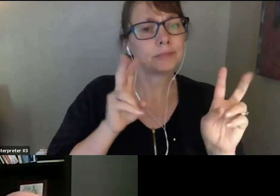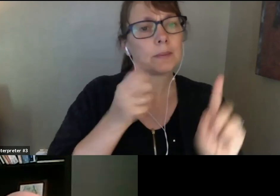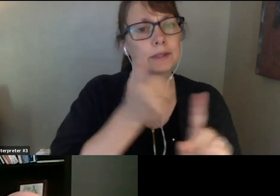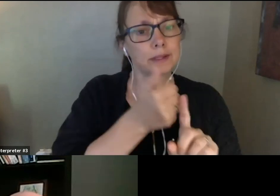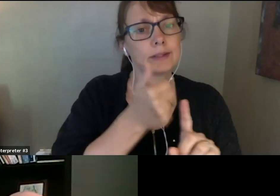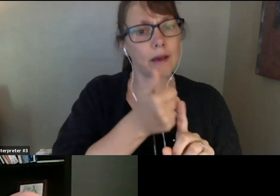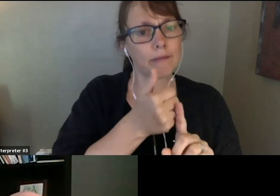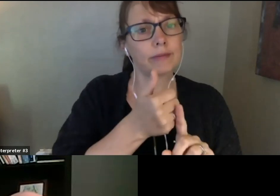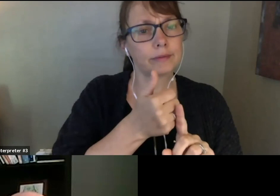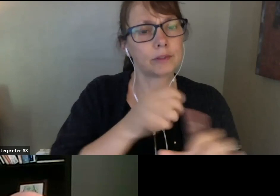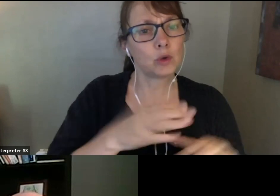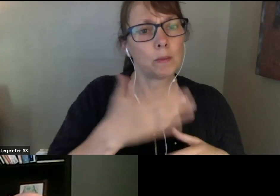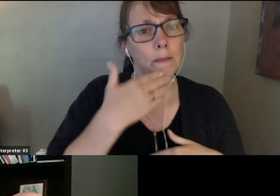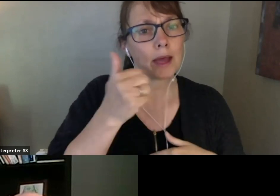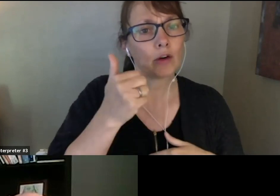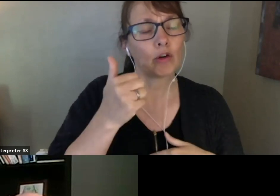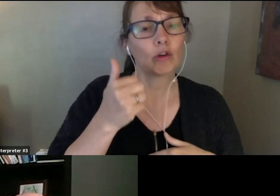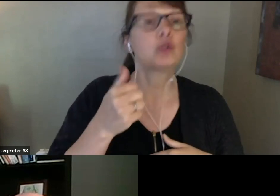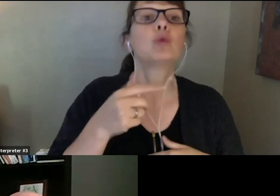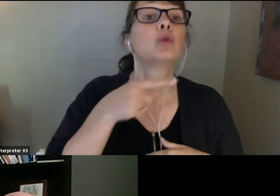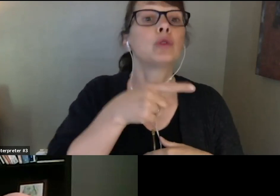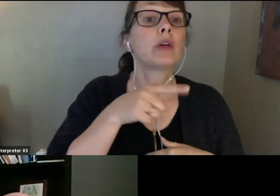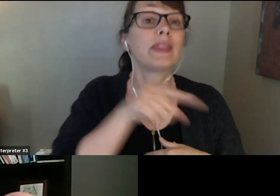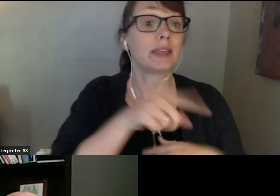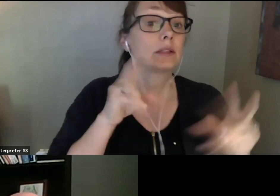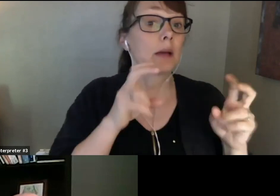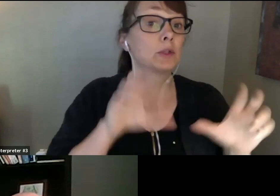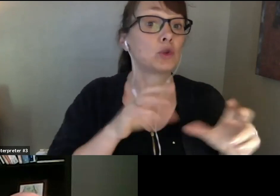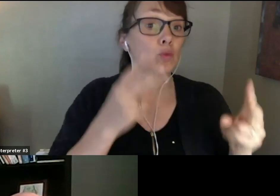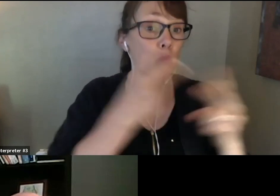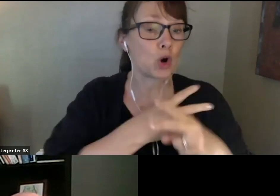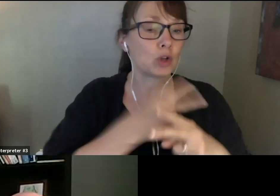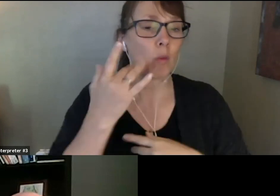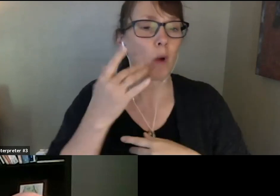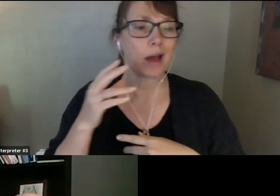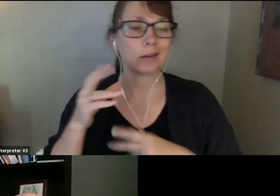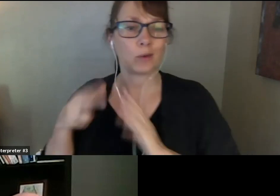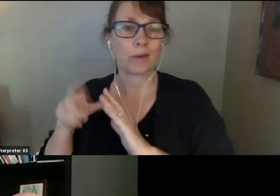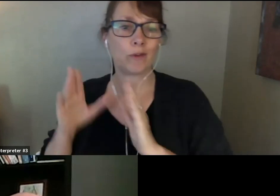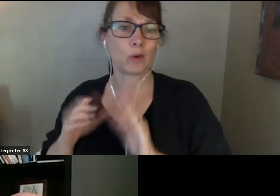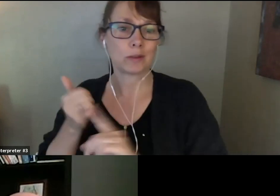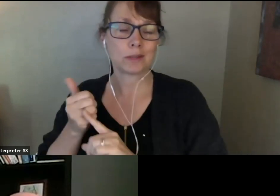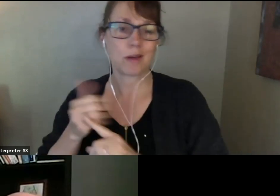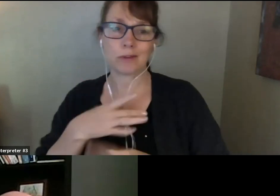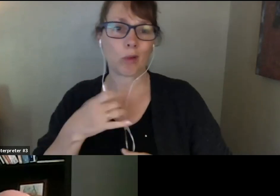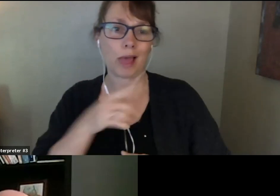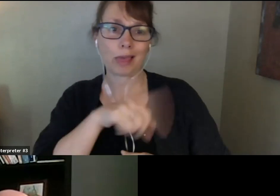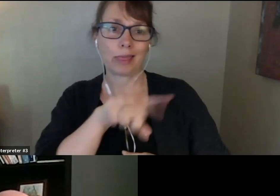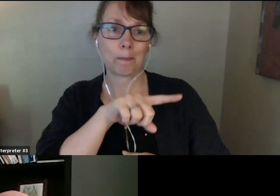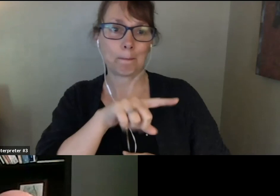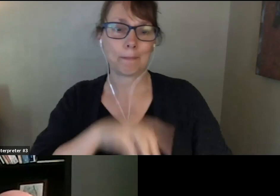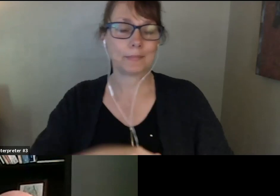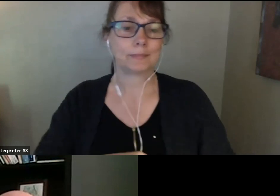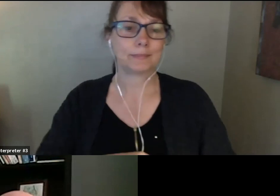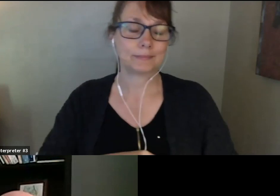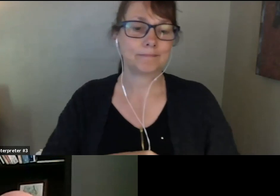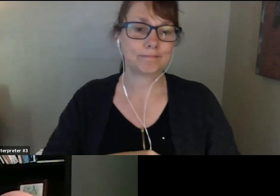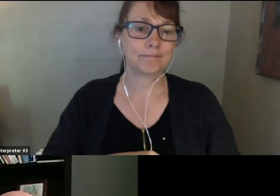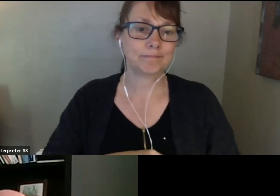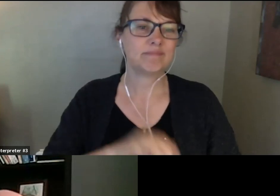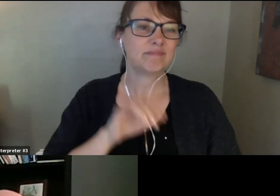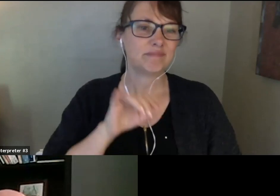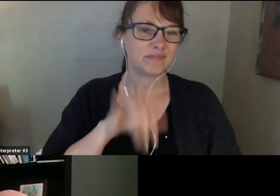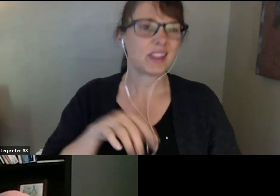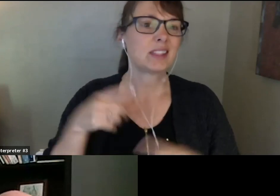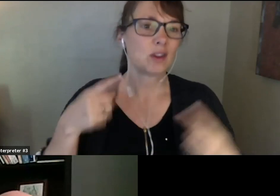reviewers don’t like them. That’s the argument that was presented in the paper that